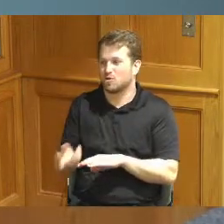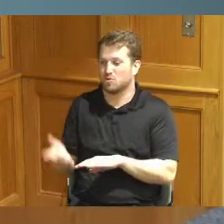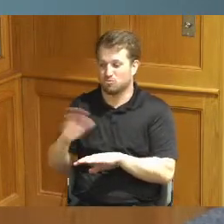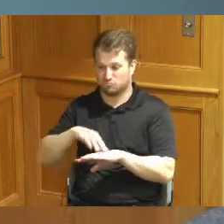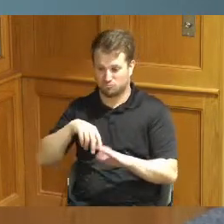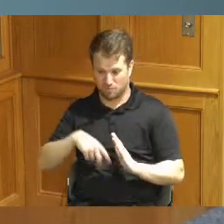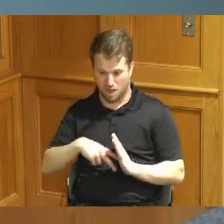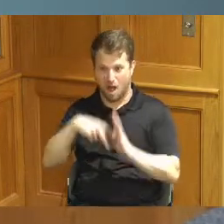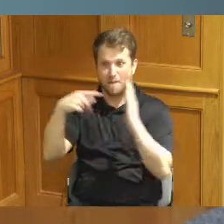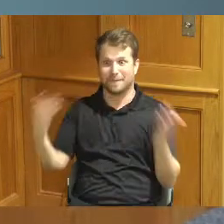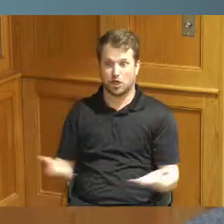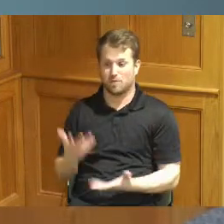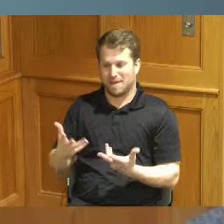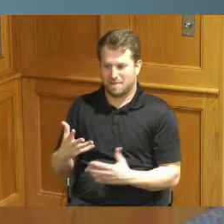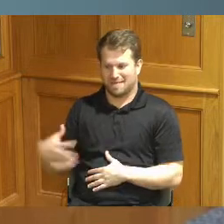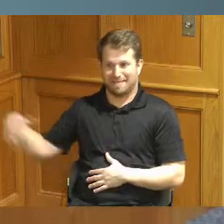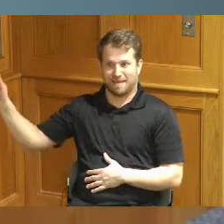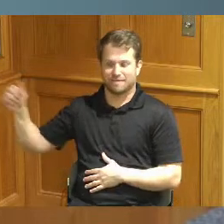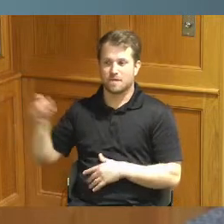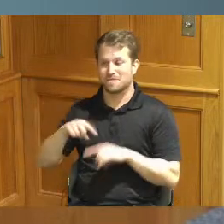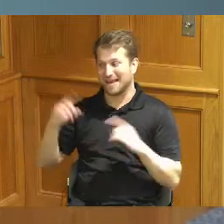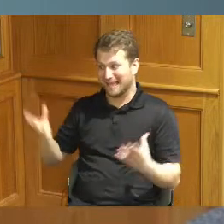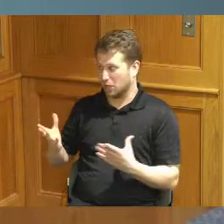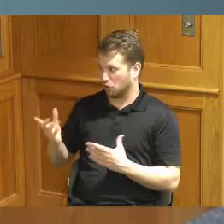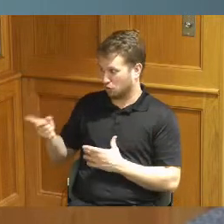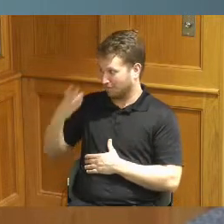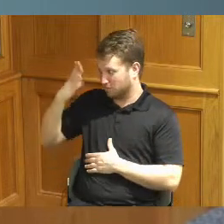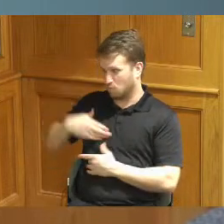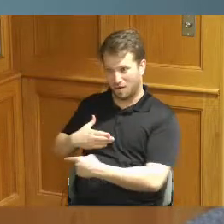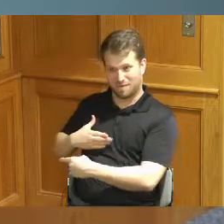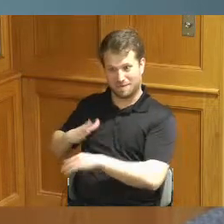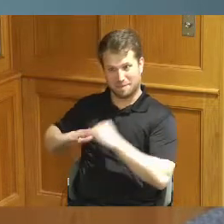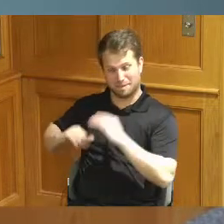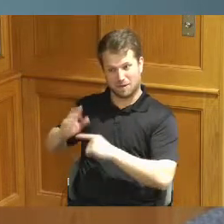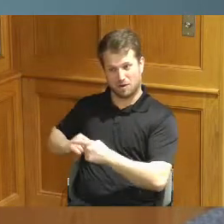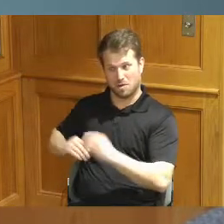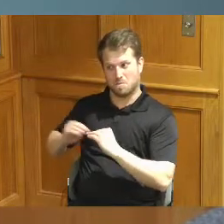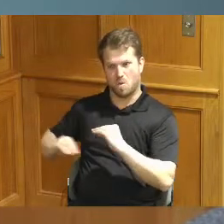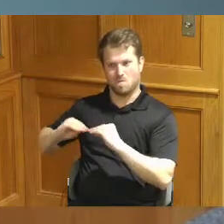were laying down in front of our building and it's more and more and for me it makes me feel like wow